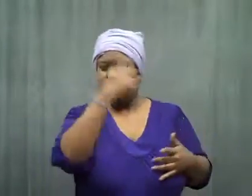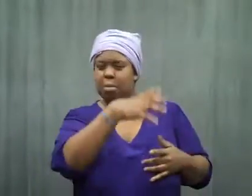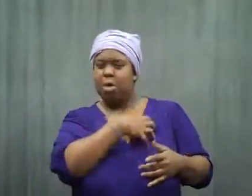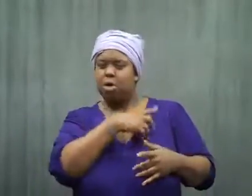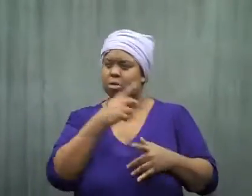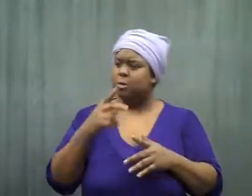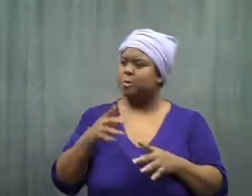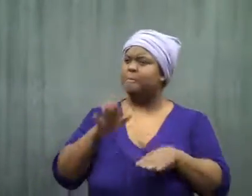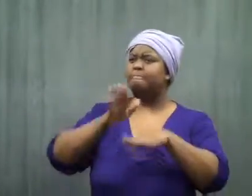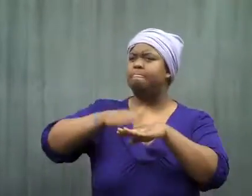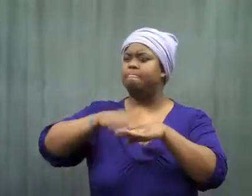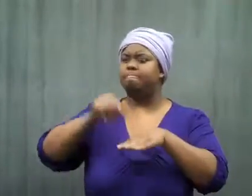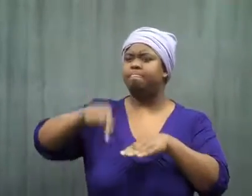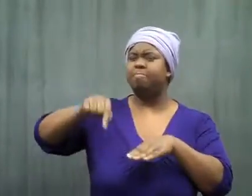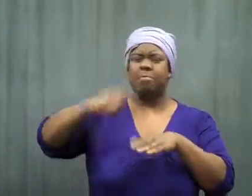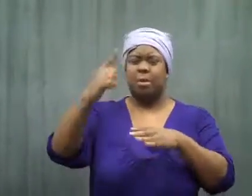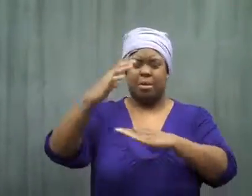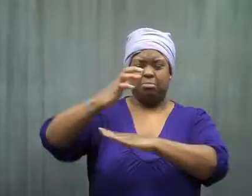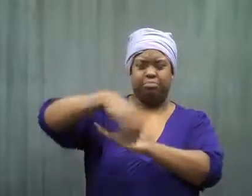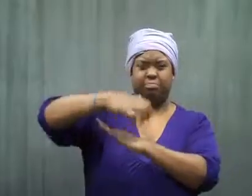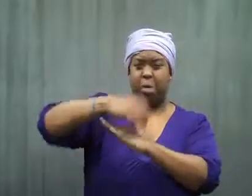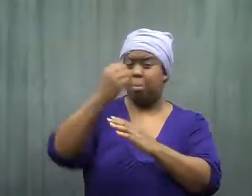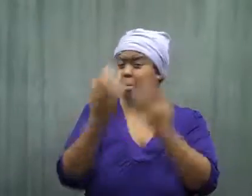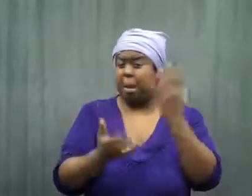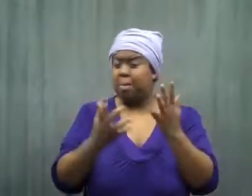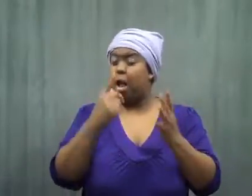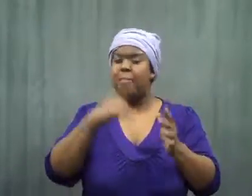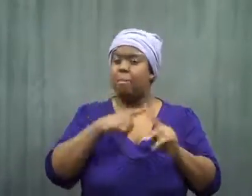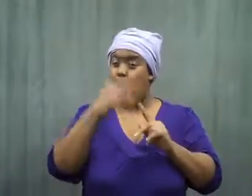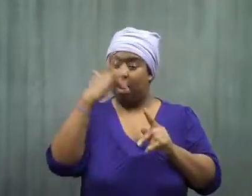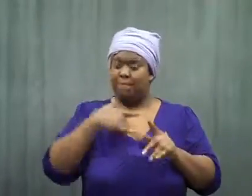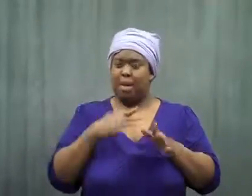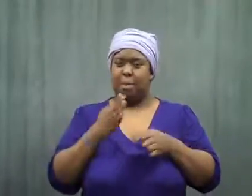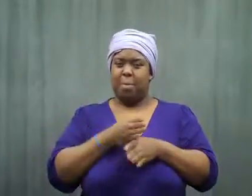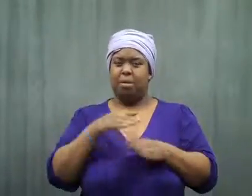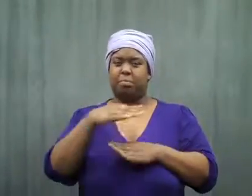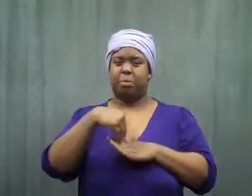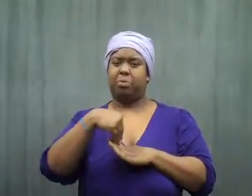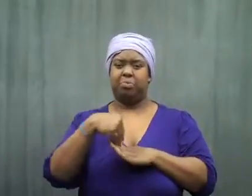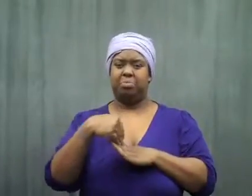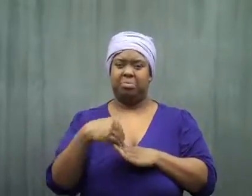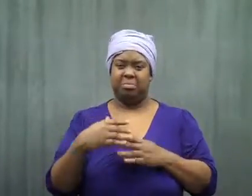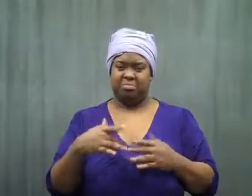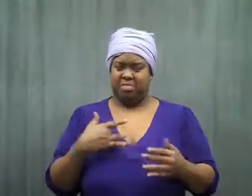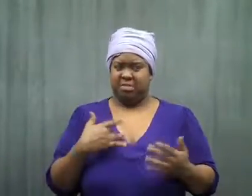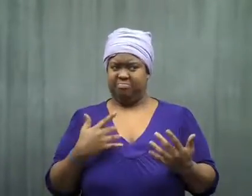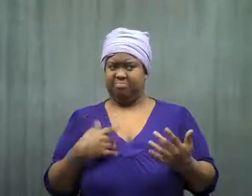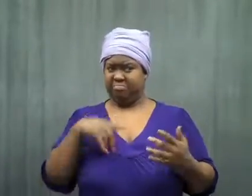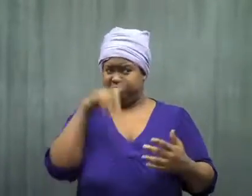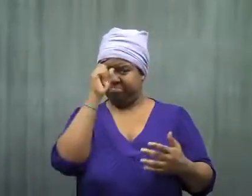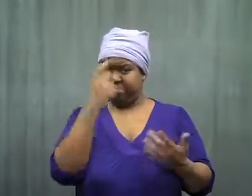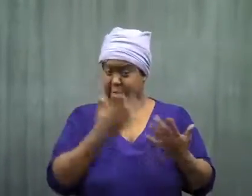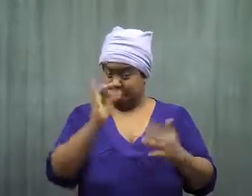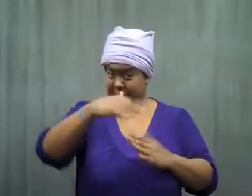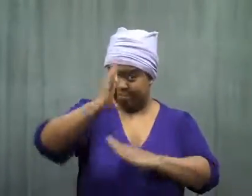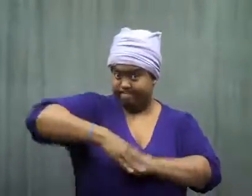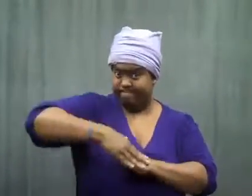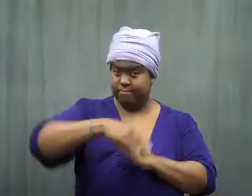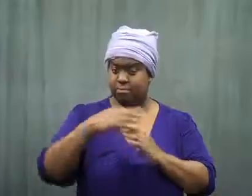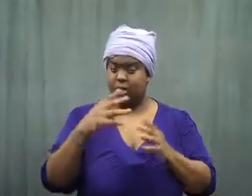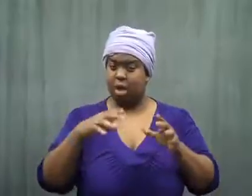The cop seemed to be telling the driver about something not quite shut or something.